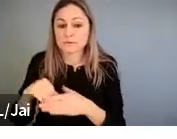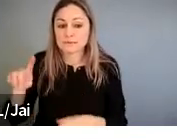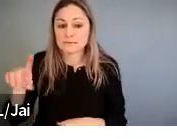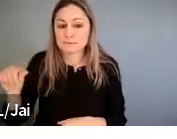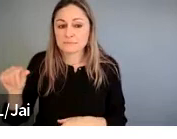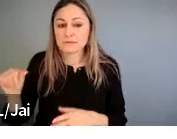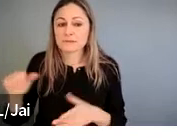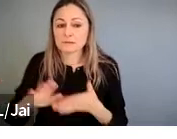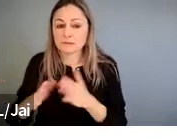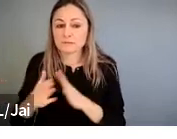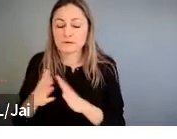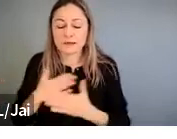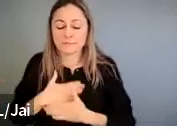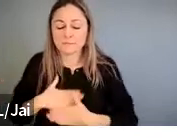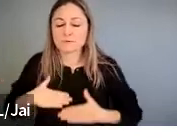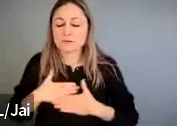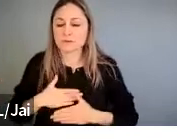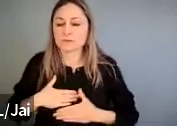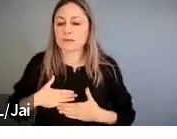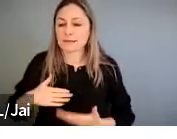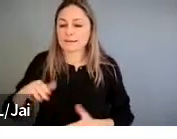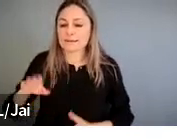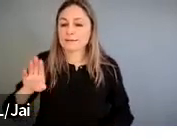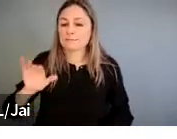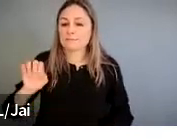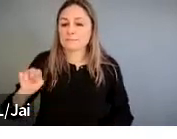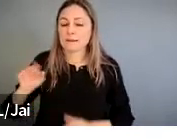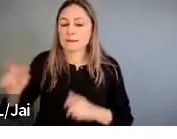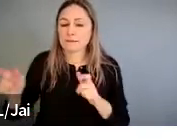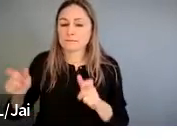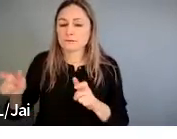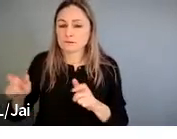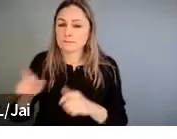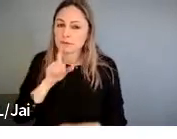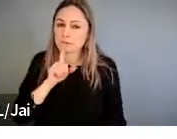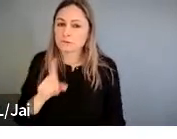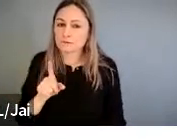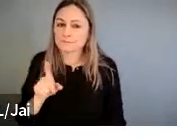appreciative that the administration made sure that the disability community